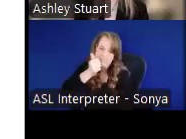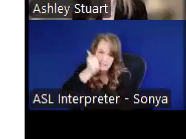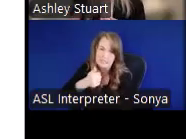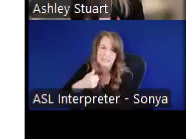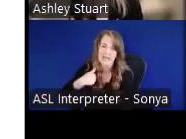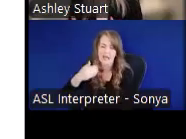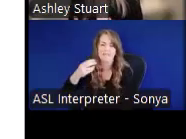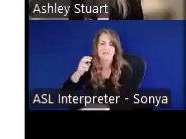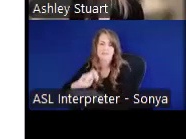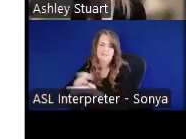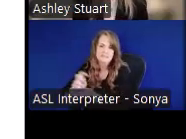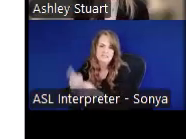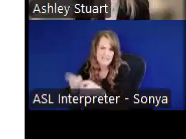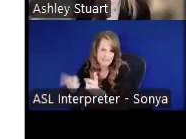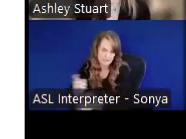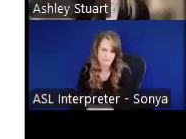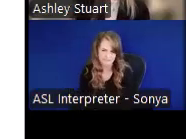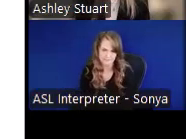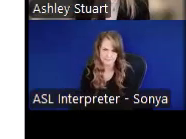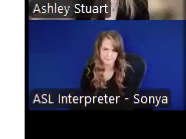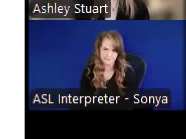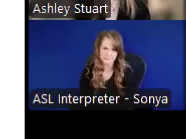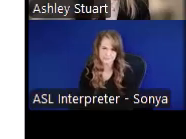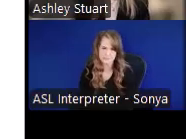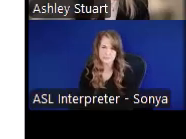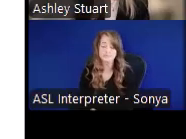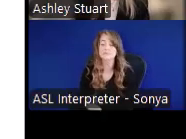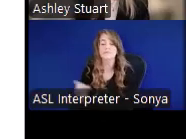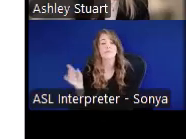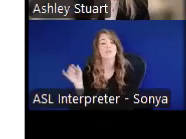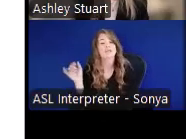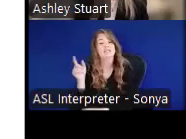Daily tantrums is also a threshold that we think about